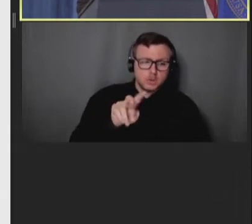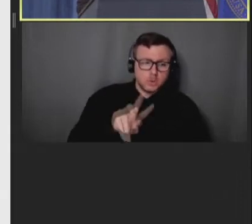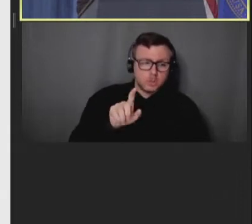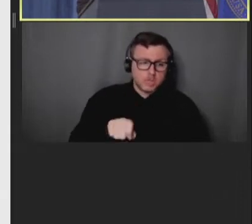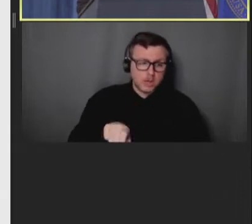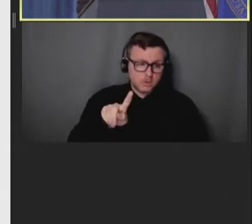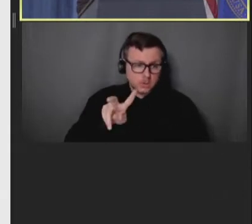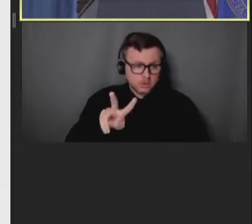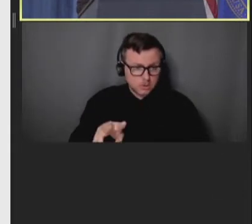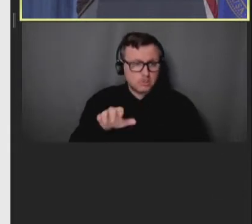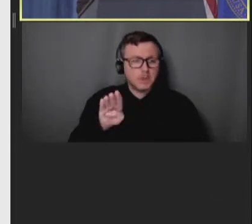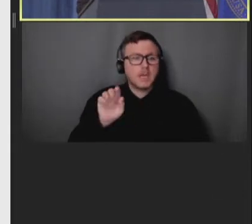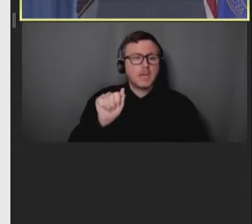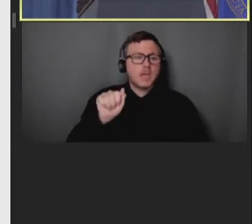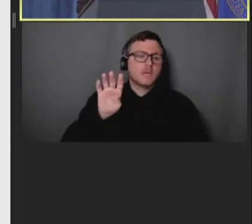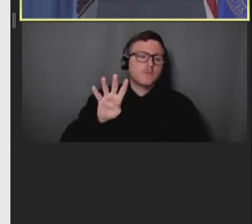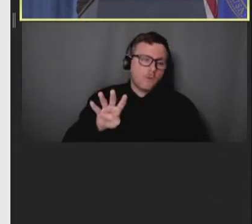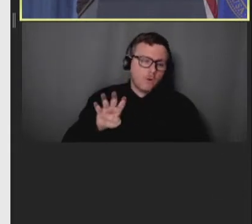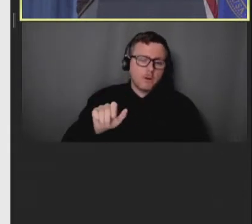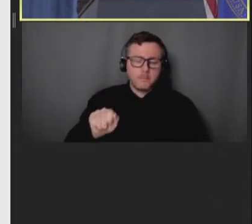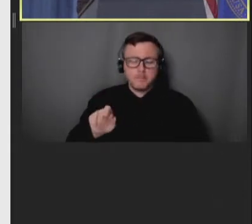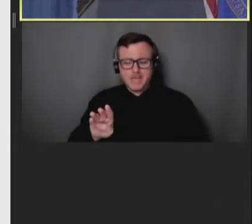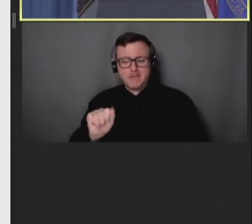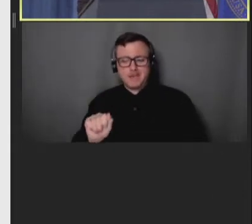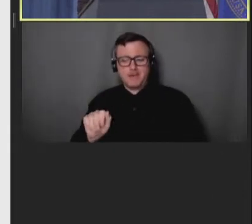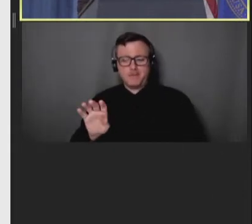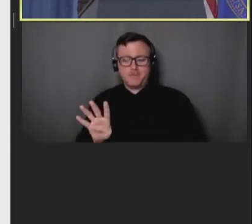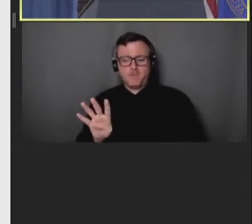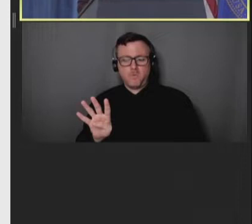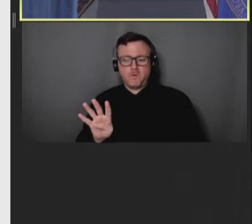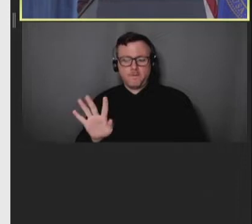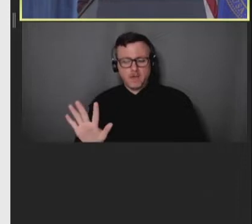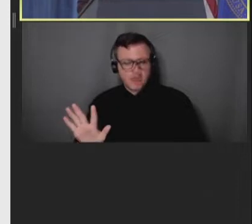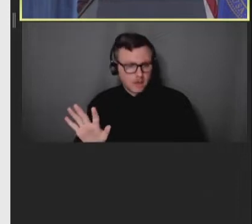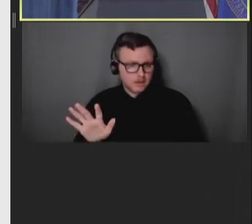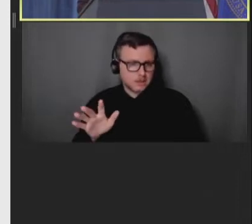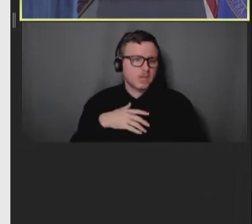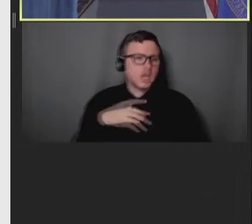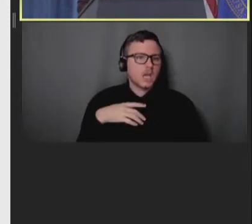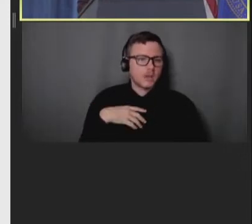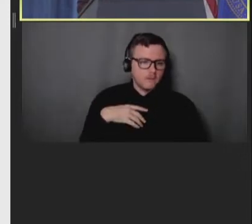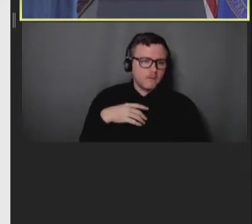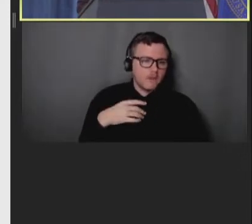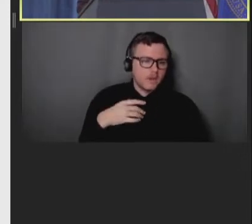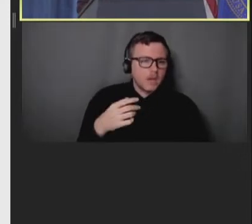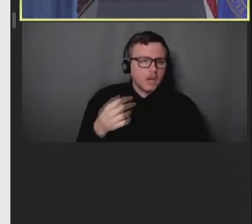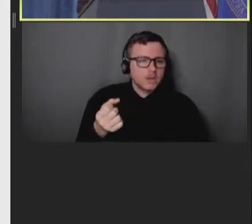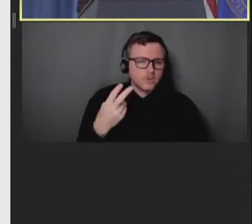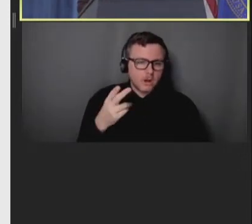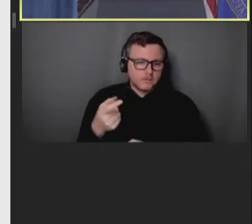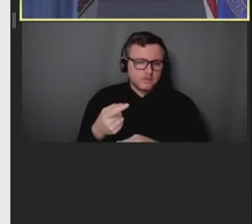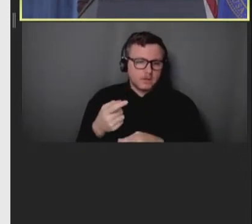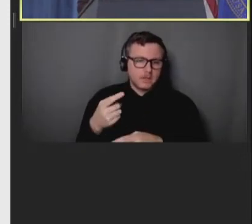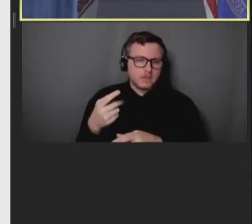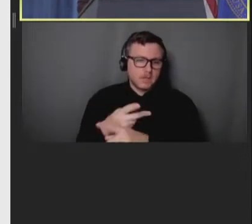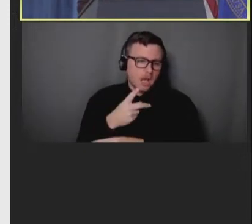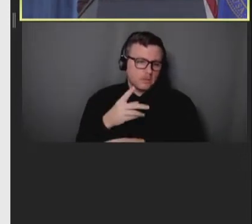BA.4, BA.5 sublineage, you have about a 12.4-fold reduction in the neutralizing antibodies. So,